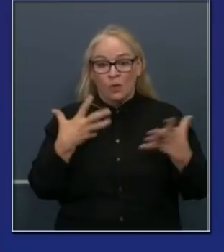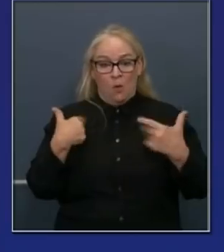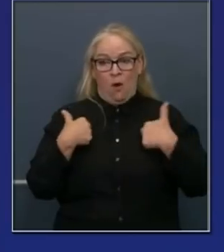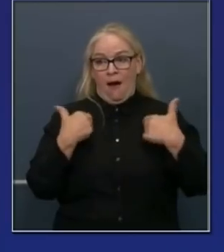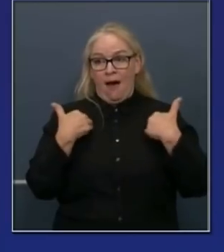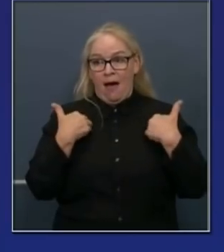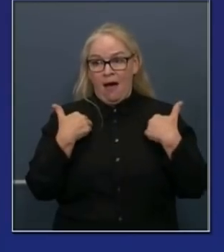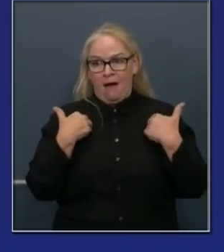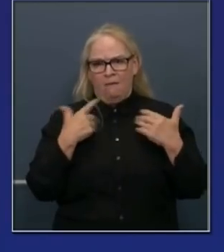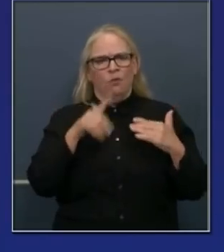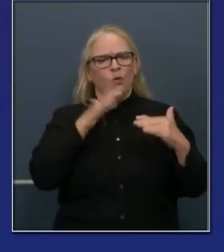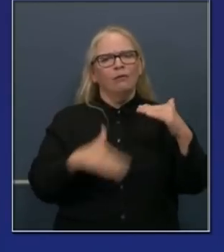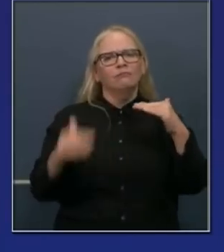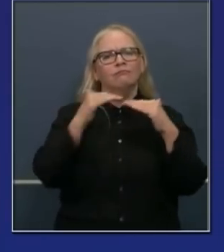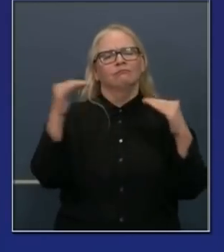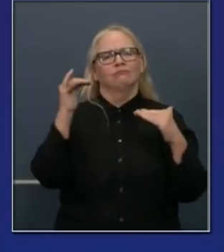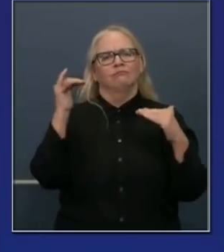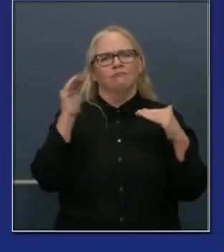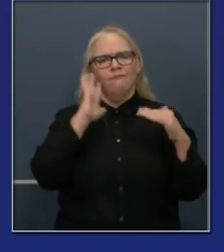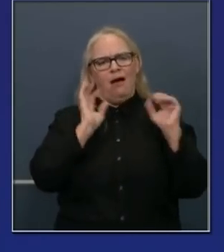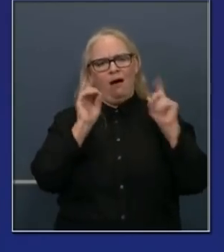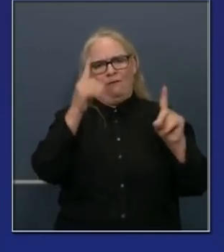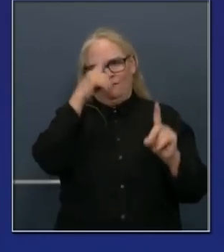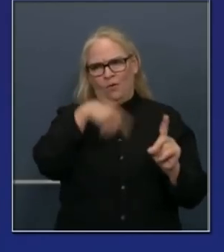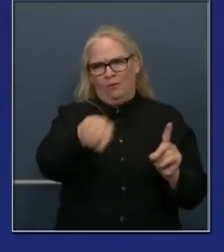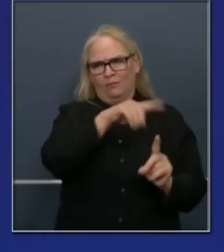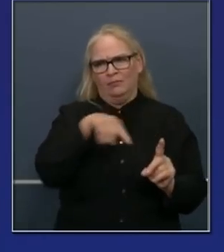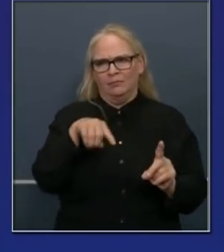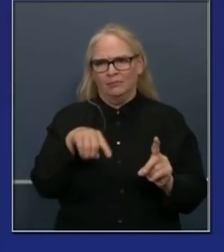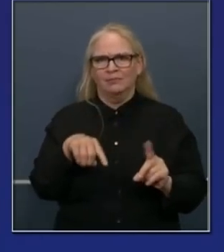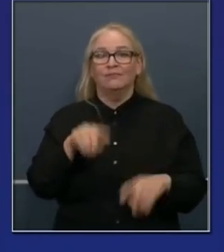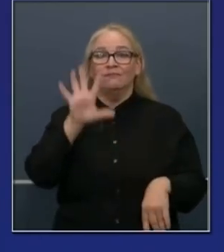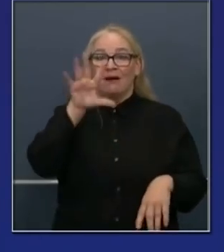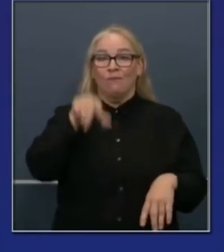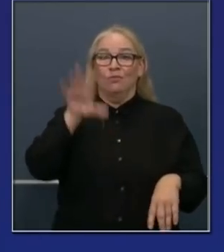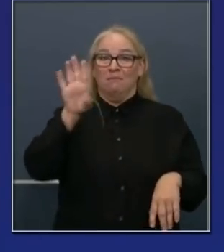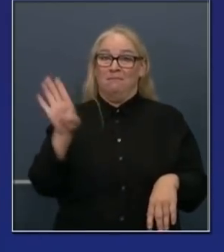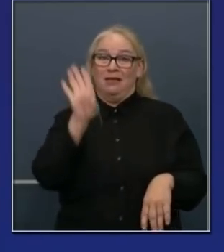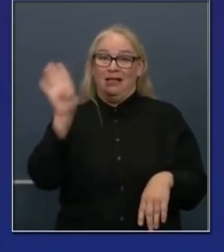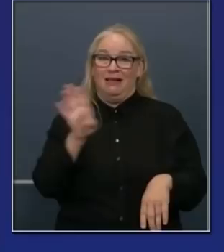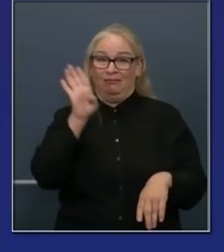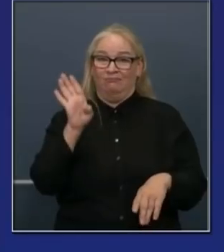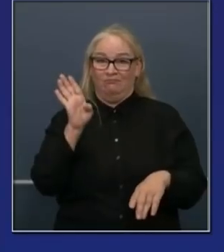LEGISLATURE WHEN WE PUT FORTH THE PACKAGE ON EQUITY THAT WAS APPROVED.